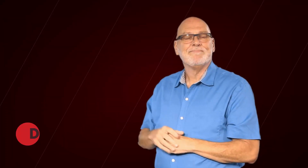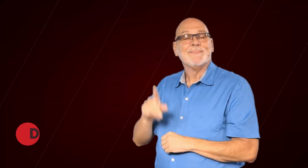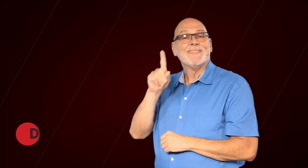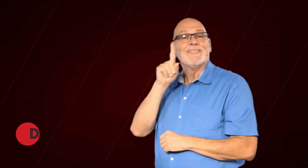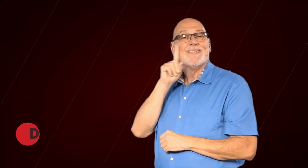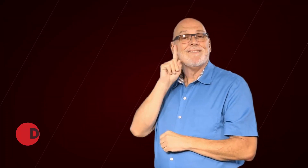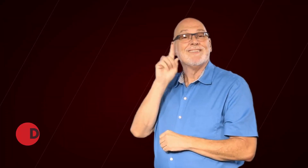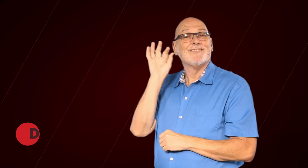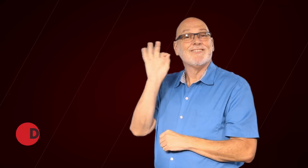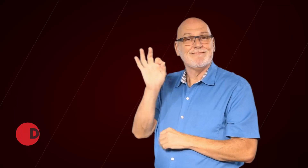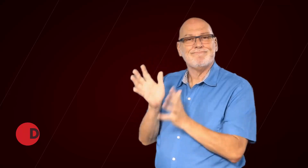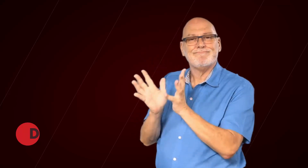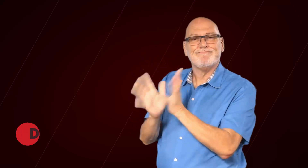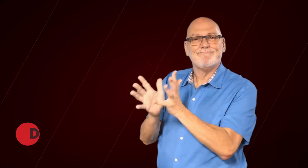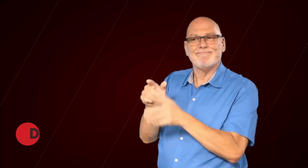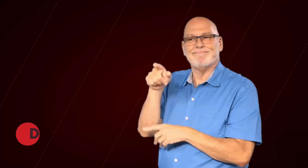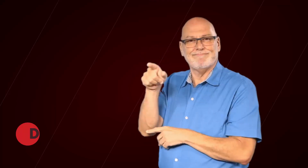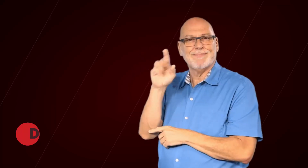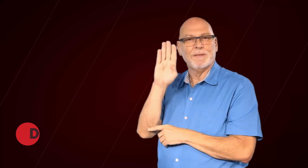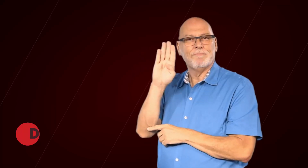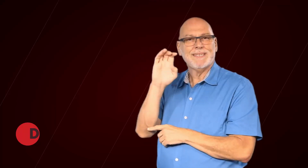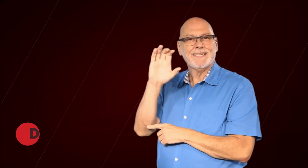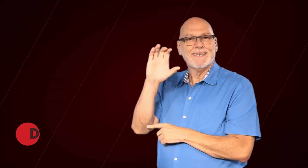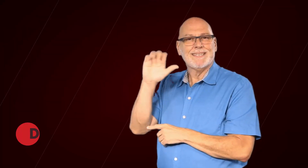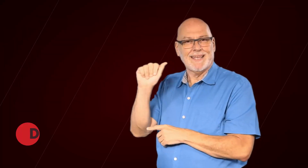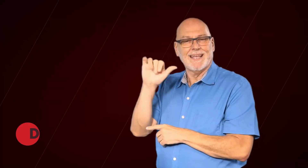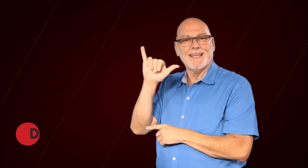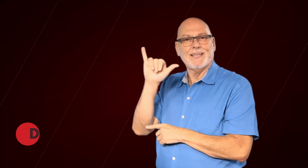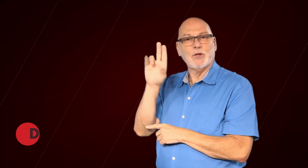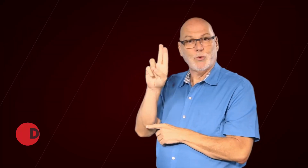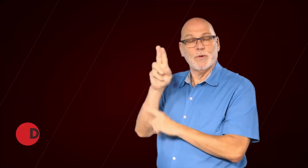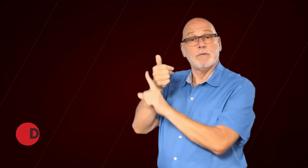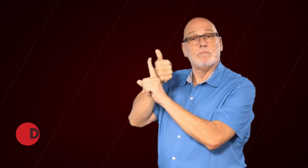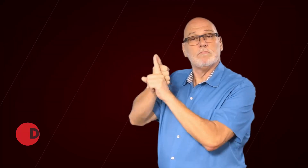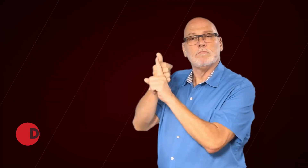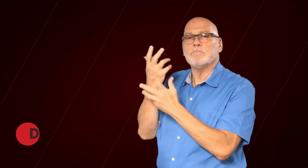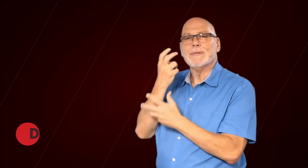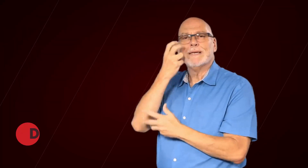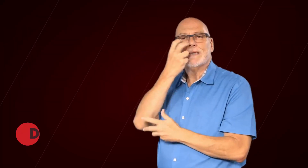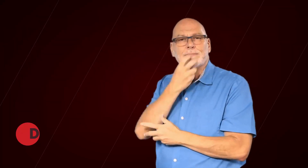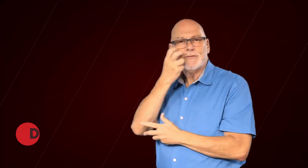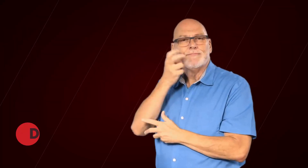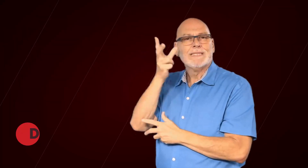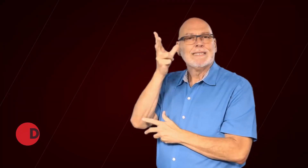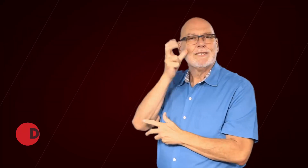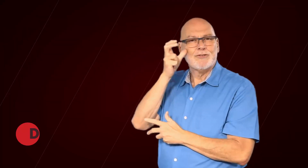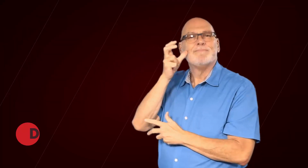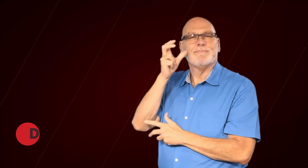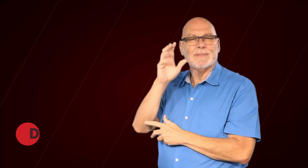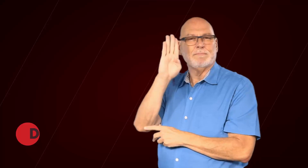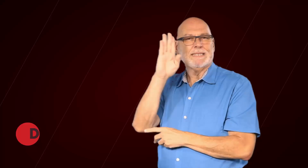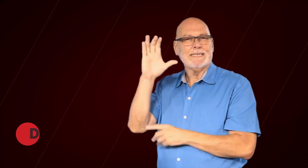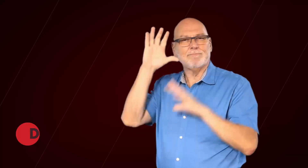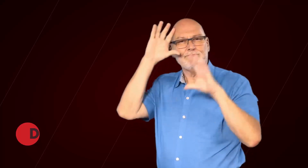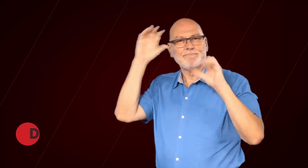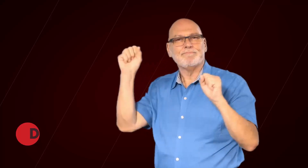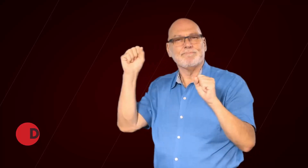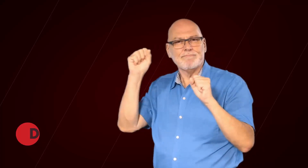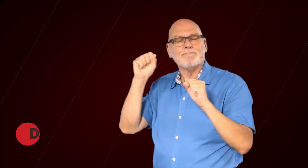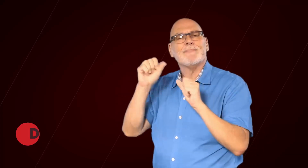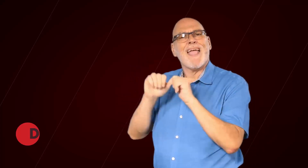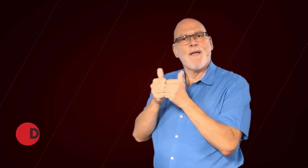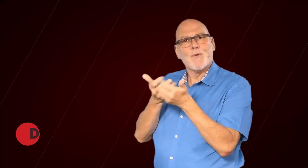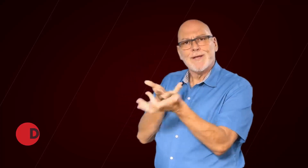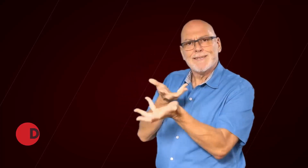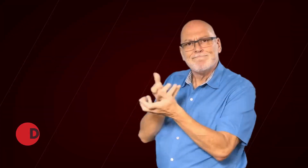DeafDots spoke with Becca Yu, Speech and Hearing BC president for ways to